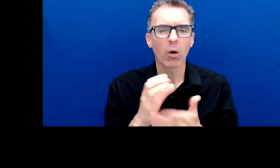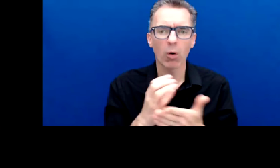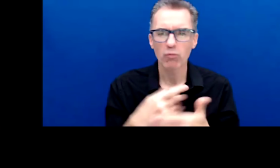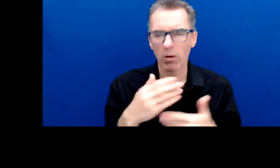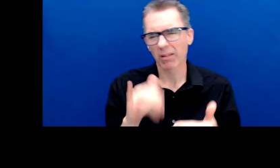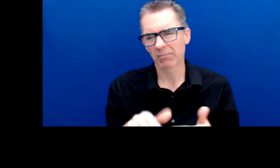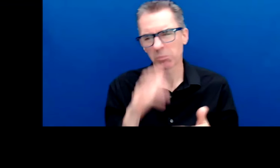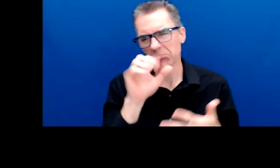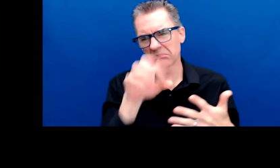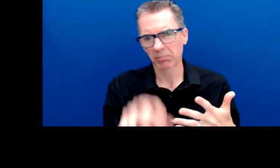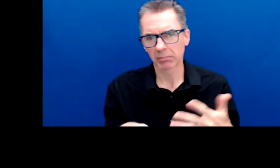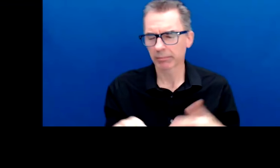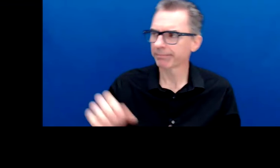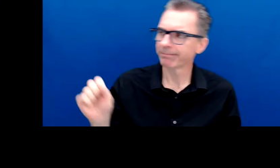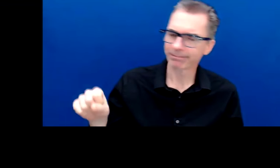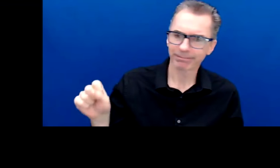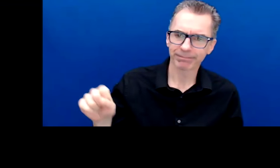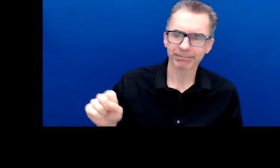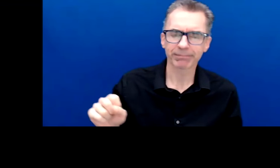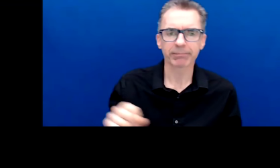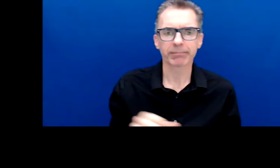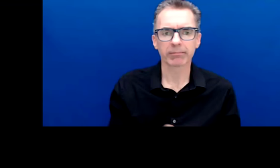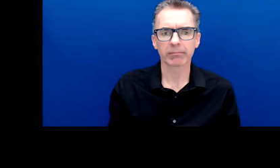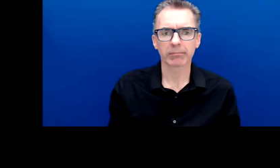And by the way and we've talked and you just kind of flip through these